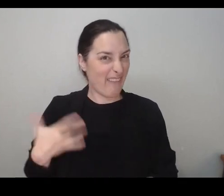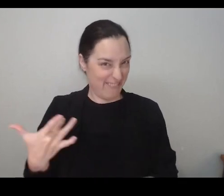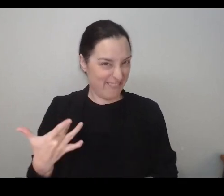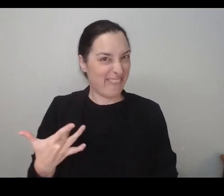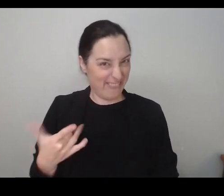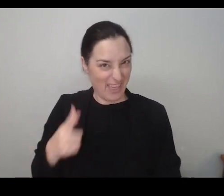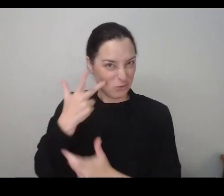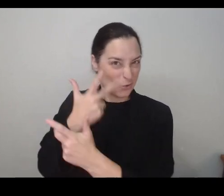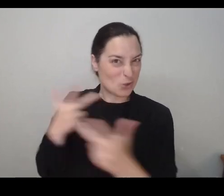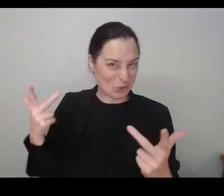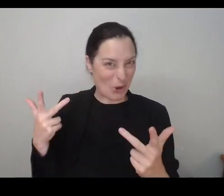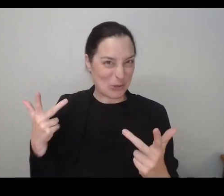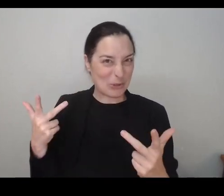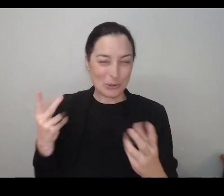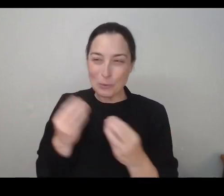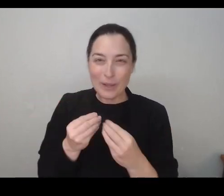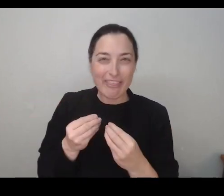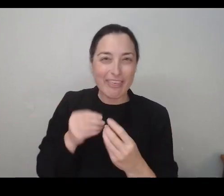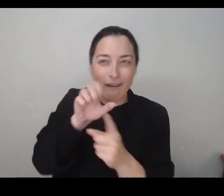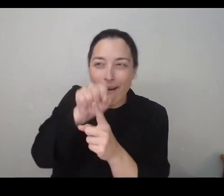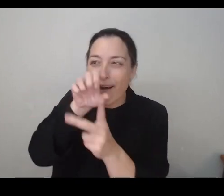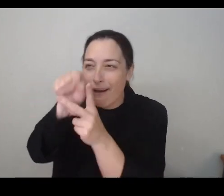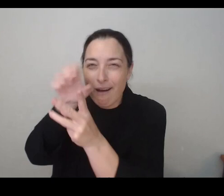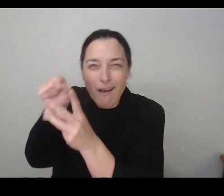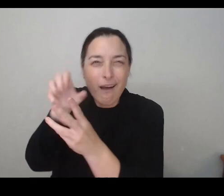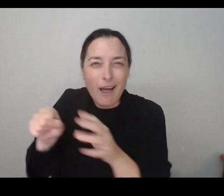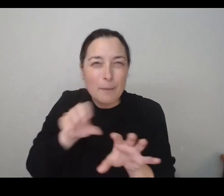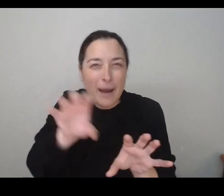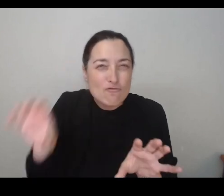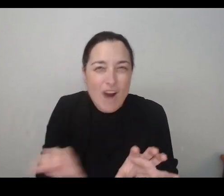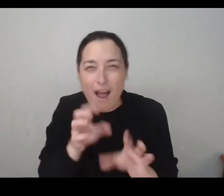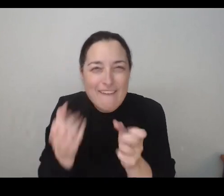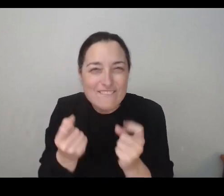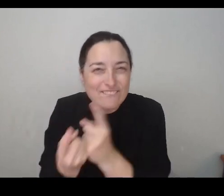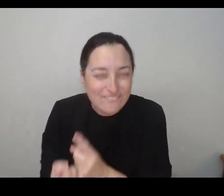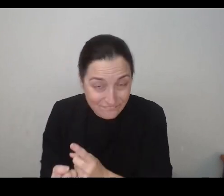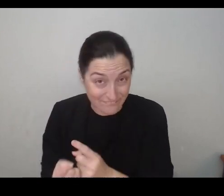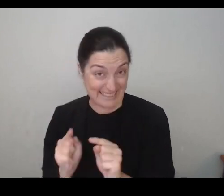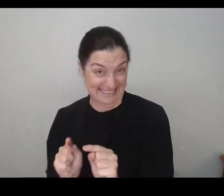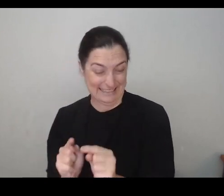which have so many challenging elements. No, when we discuss it, I just say,